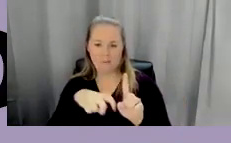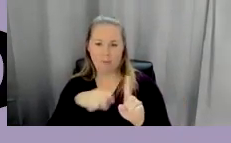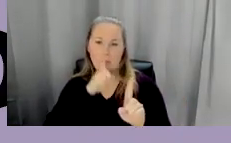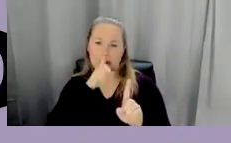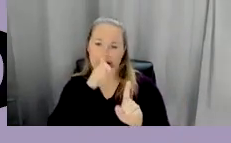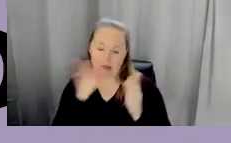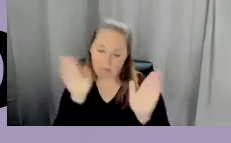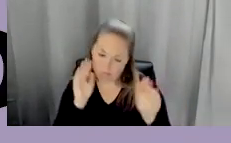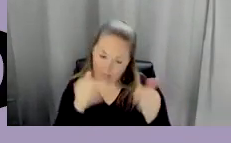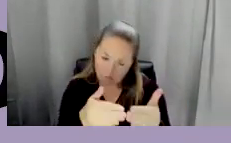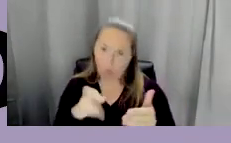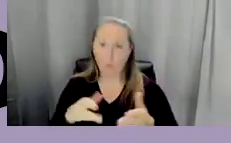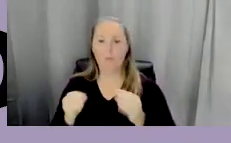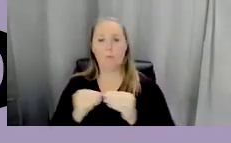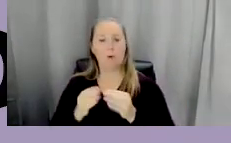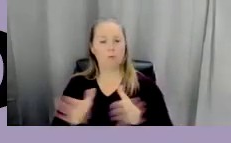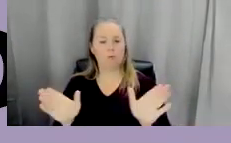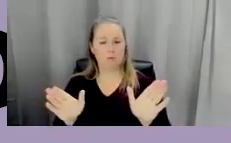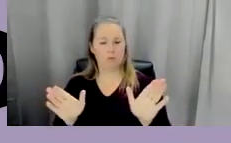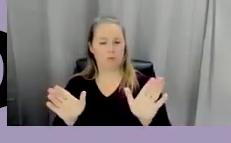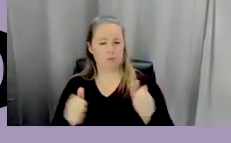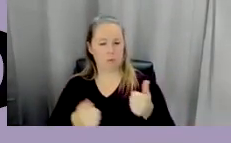. YOUR EXAMPLES OF POPULATIONS WERE VERY NARROW. IS IT